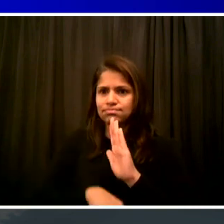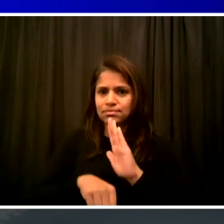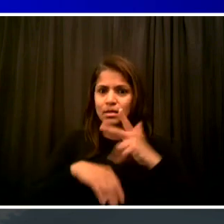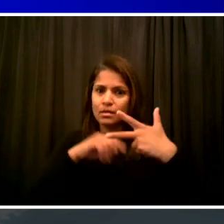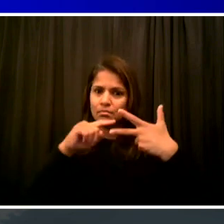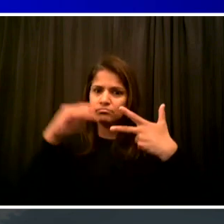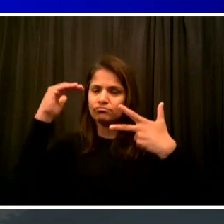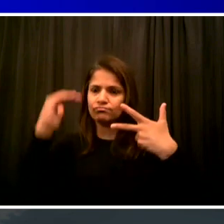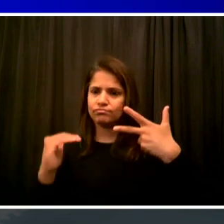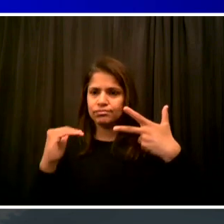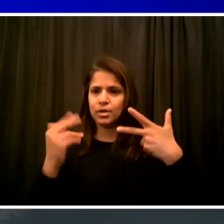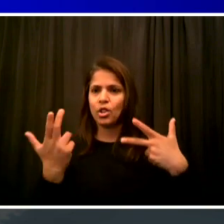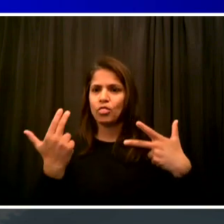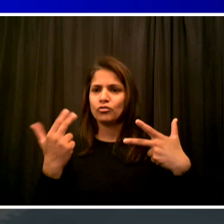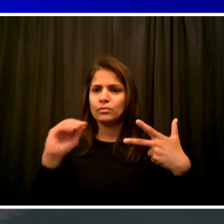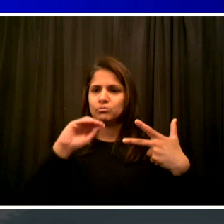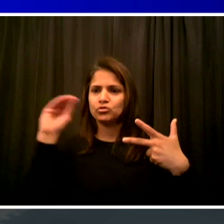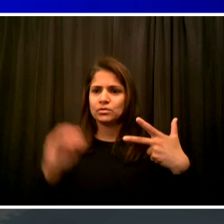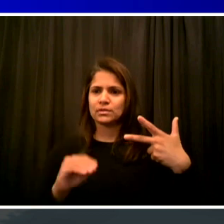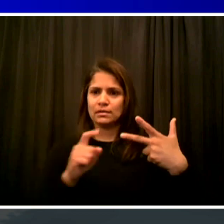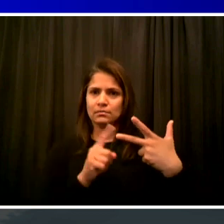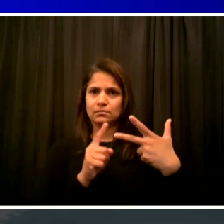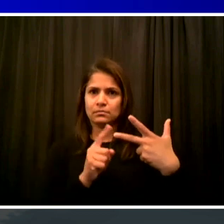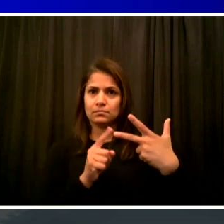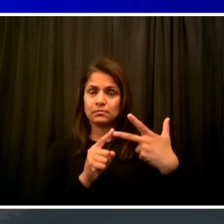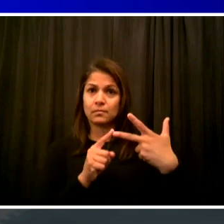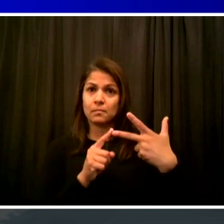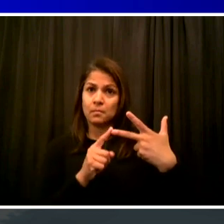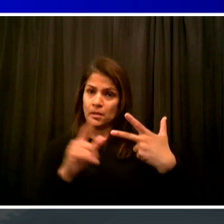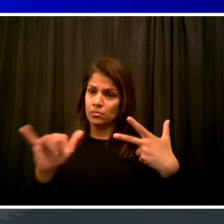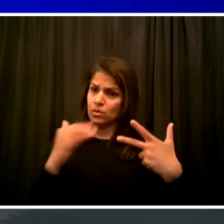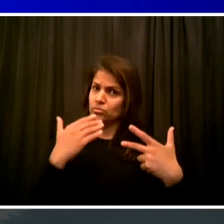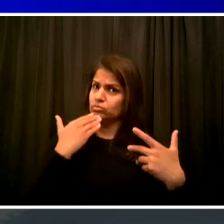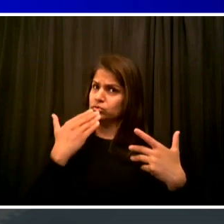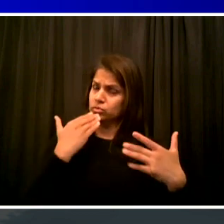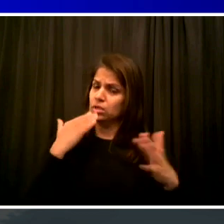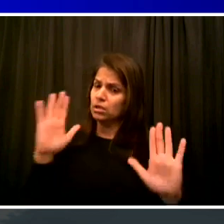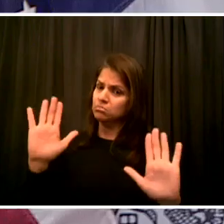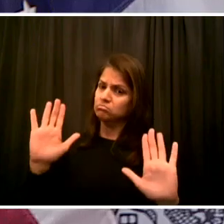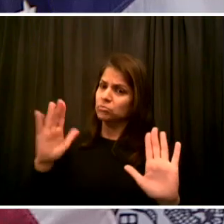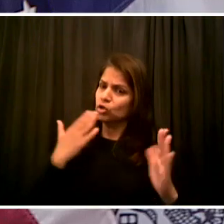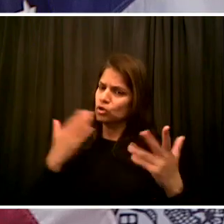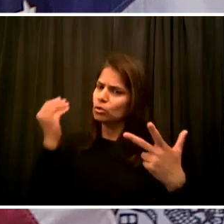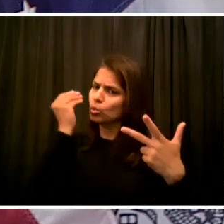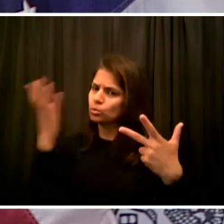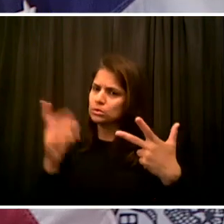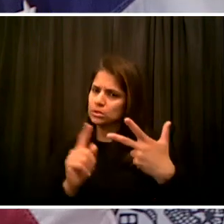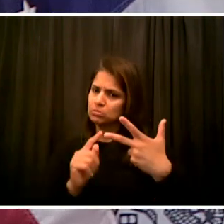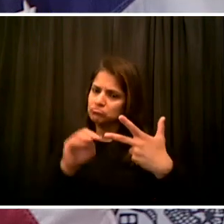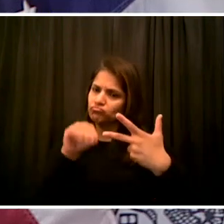POSITIVE DOWN 14% TO 13%. AGAIN, A SEA CHANGE FROM WHERE WE WERE A FEW YEARS AGO.